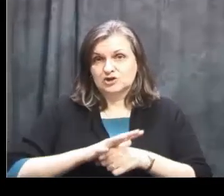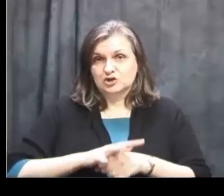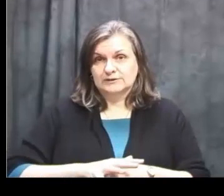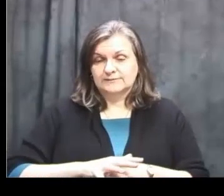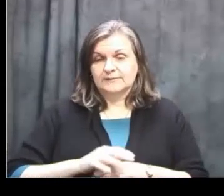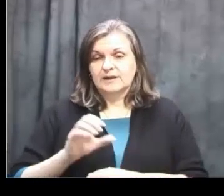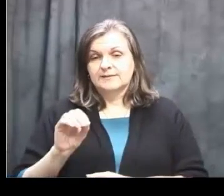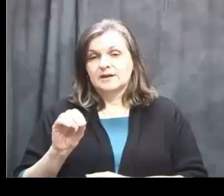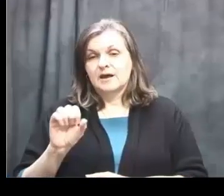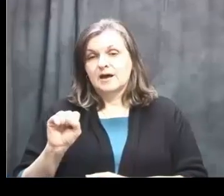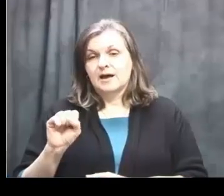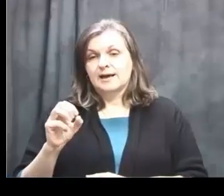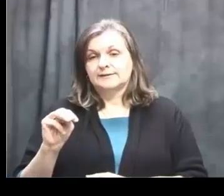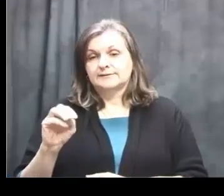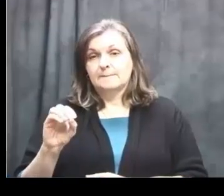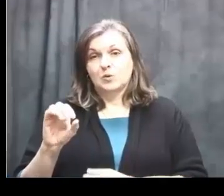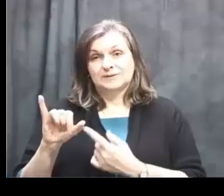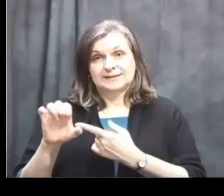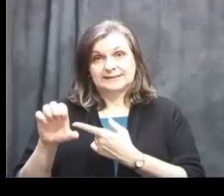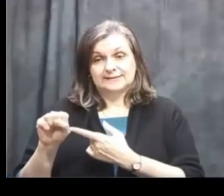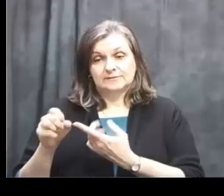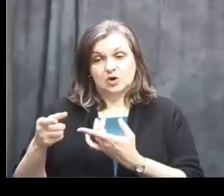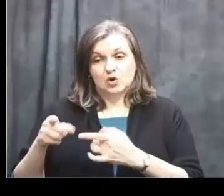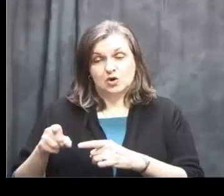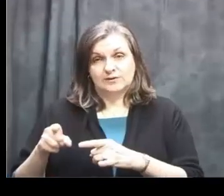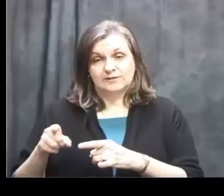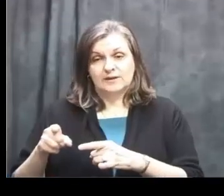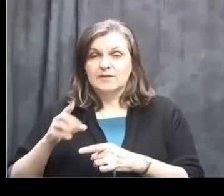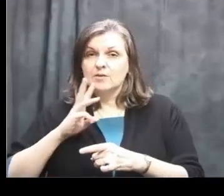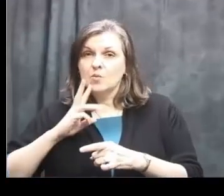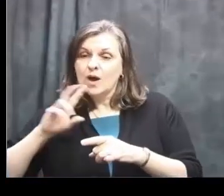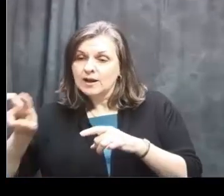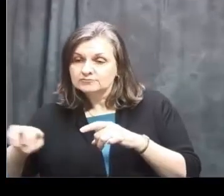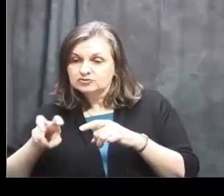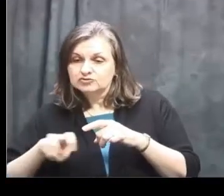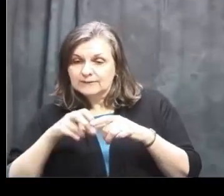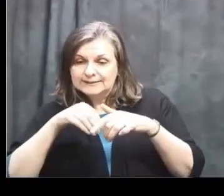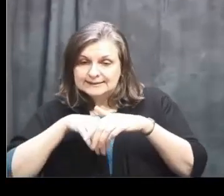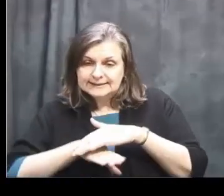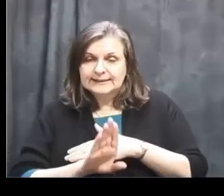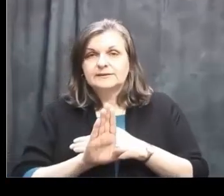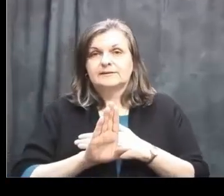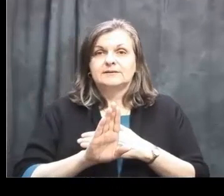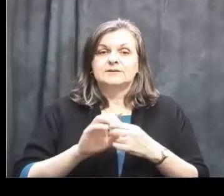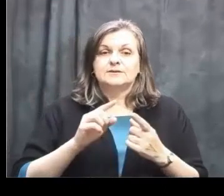the roots -- so are looking for a osmosis to occur we're going to move water by osmosis